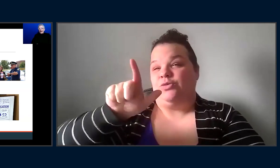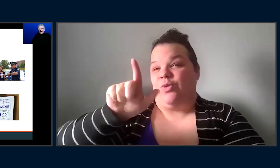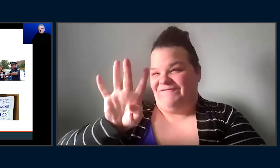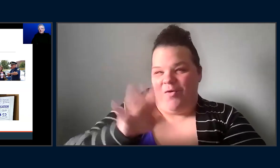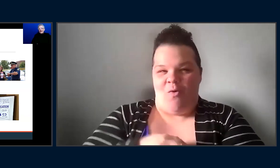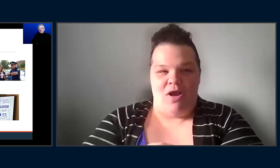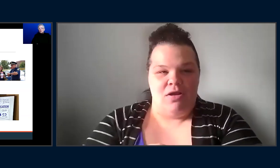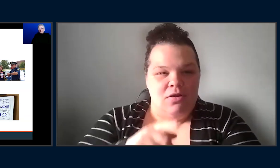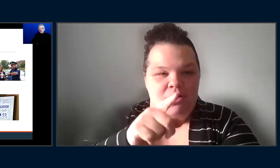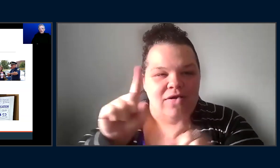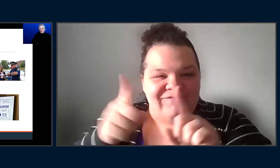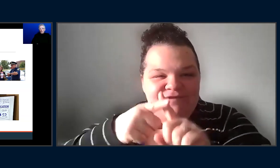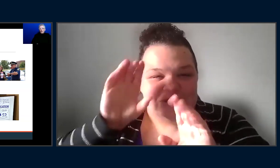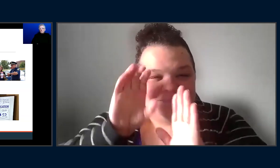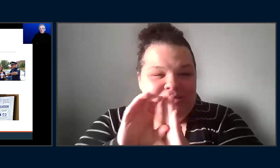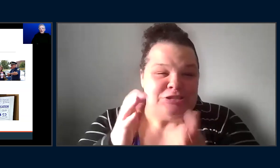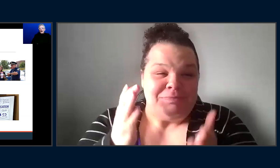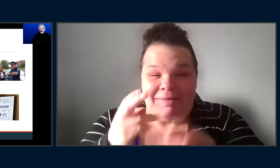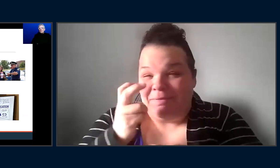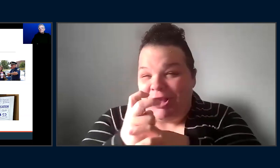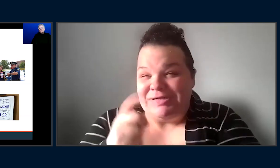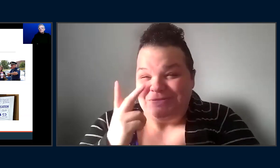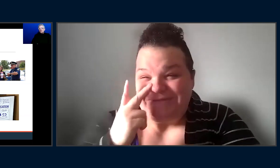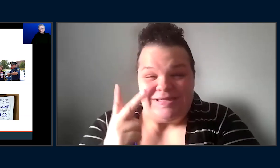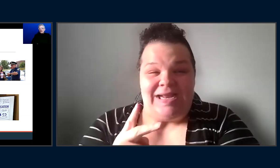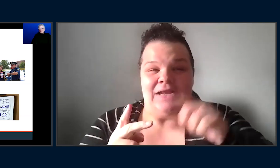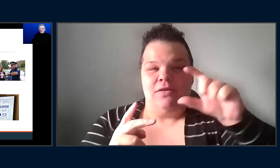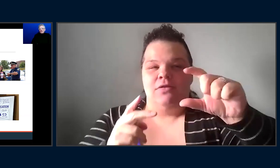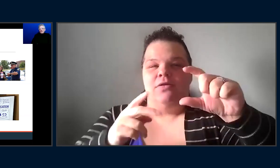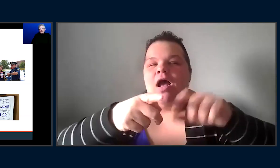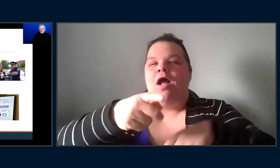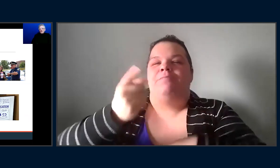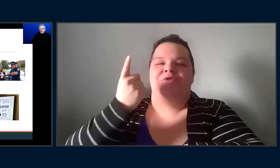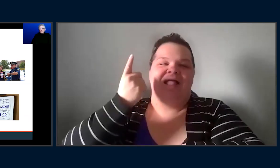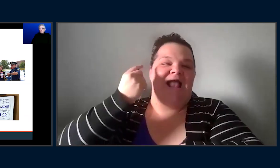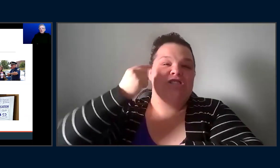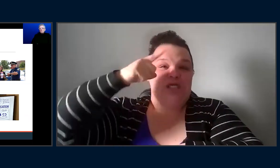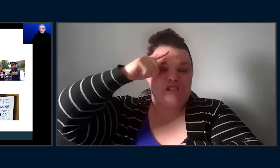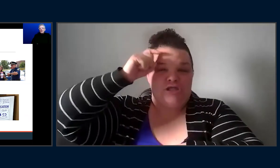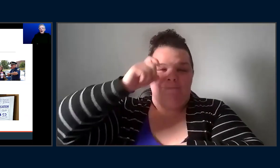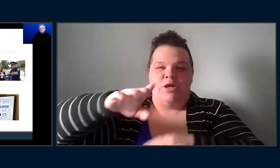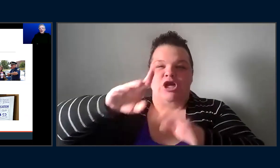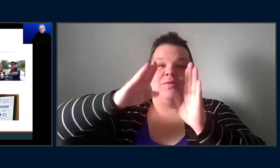what we did in the past in 2024. The first picture, it might be a little bit difficult to see,